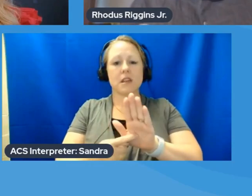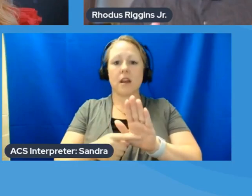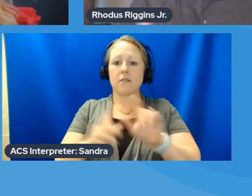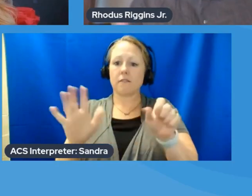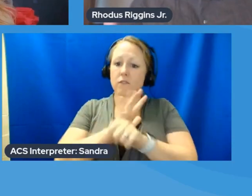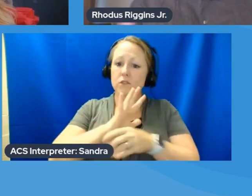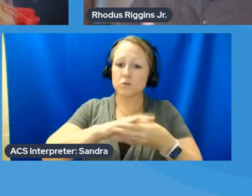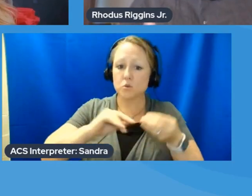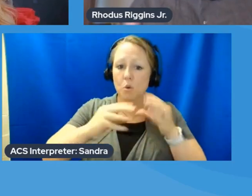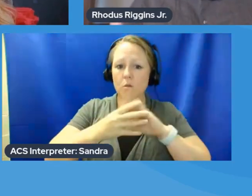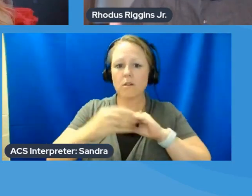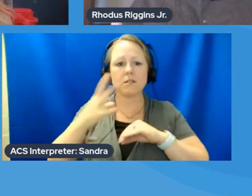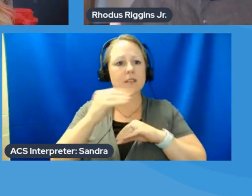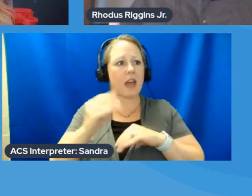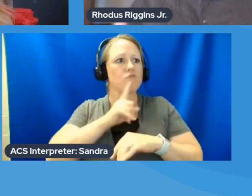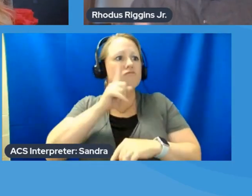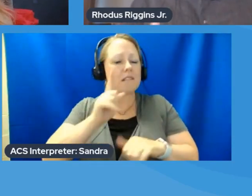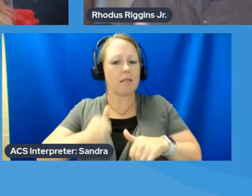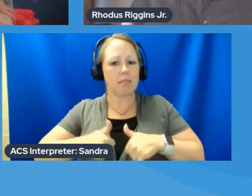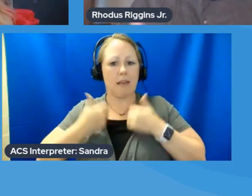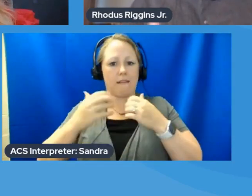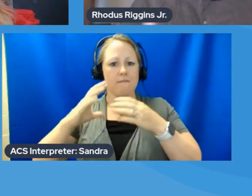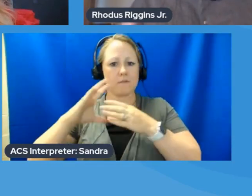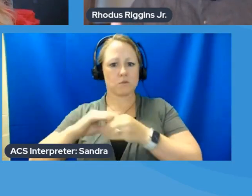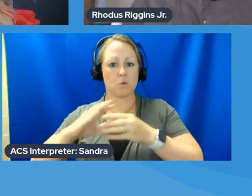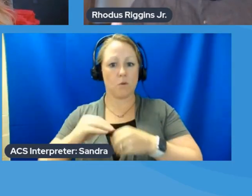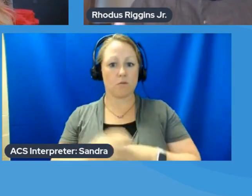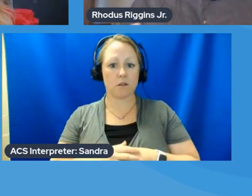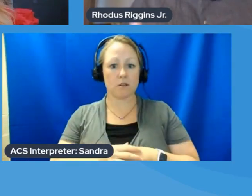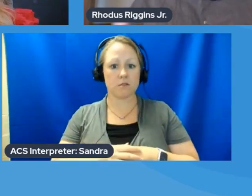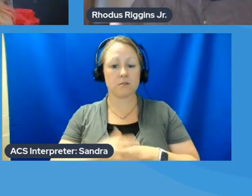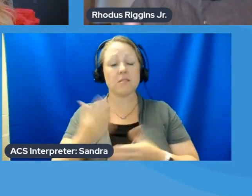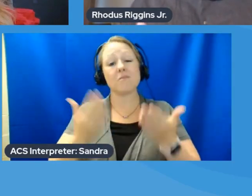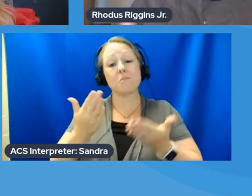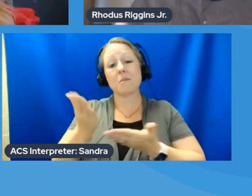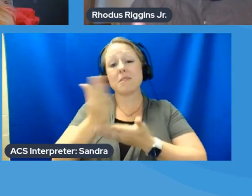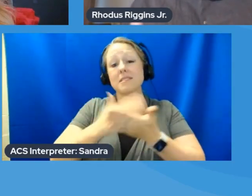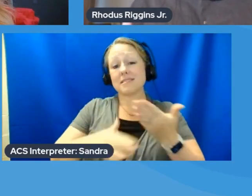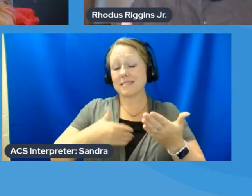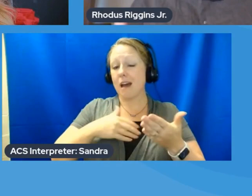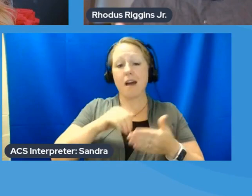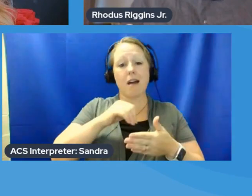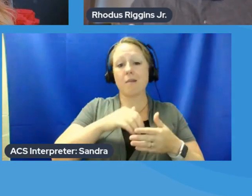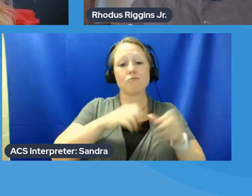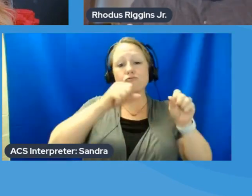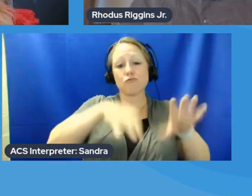more qualitative measures than quantitative measures and our evaluation in our data methods.